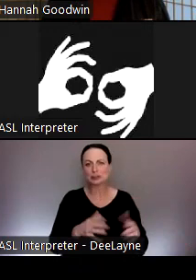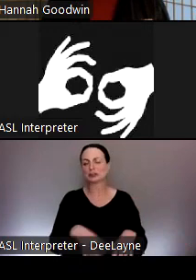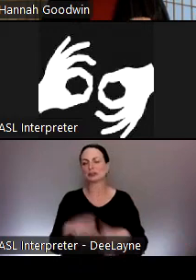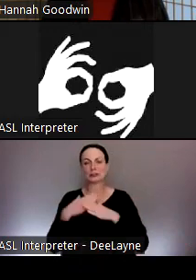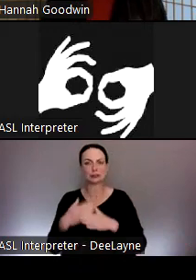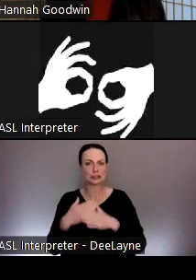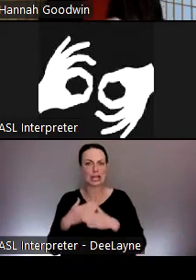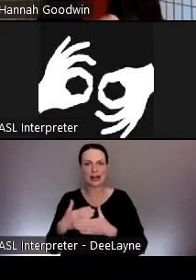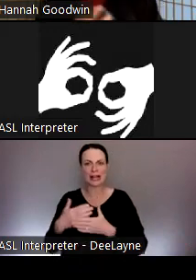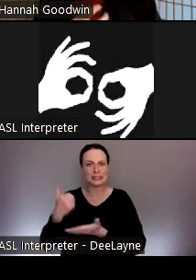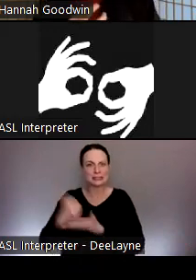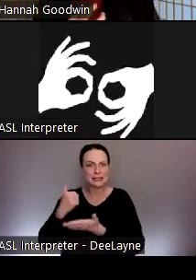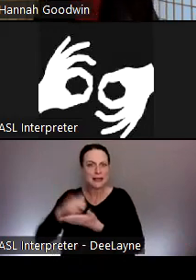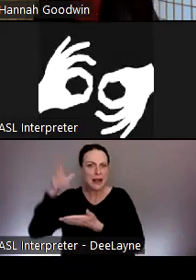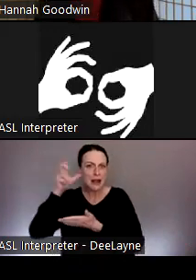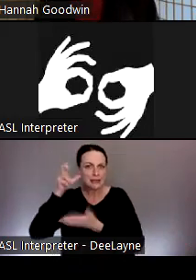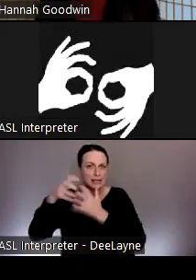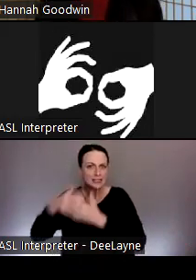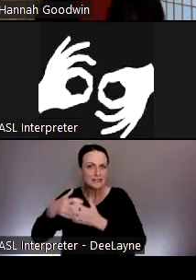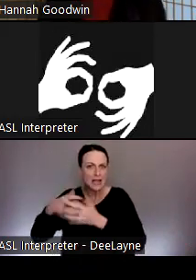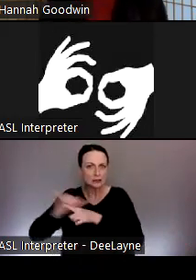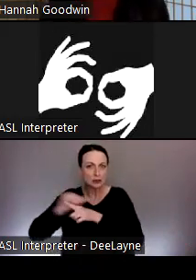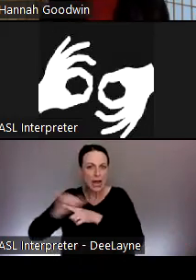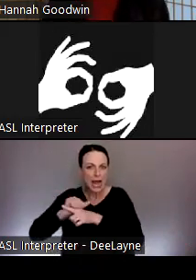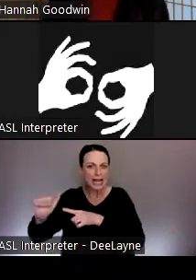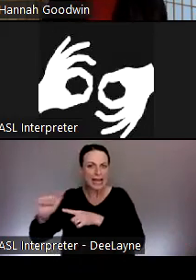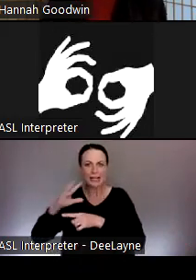assistive listening device training and troubleshooting,